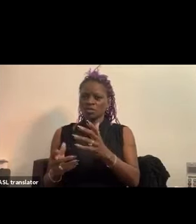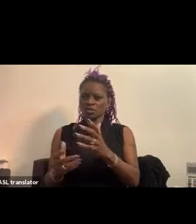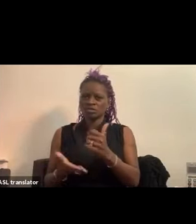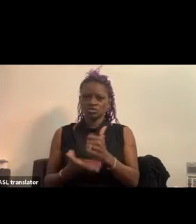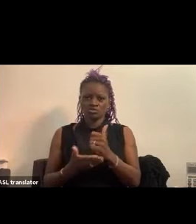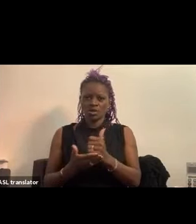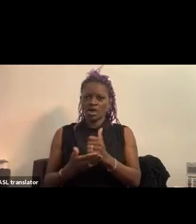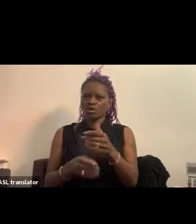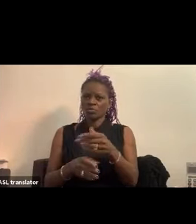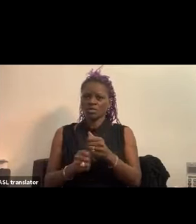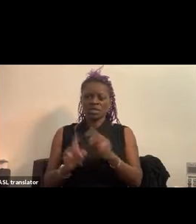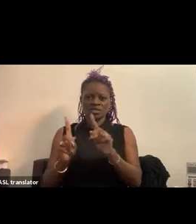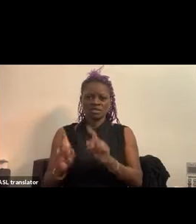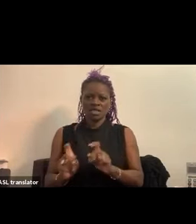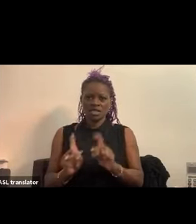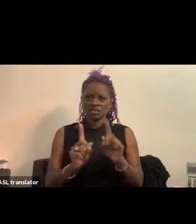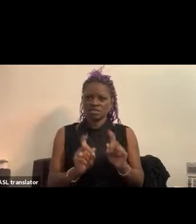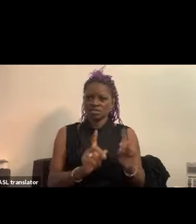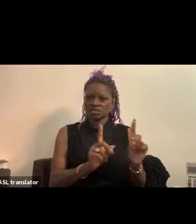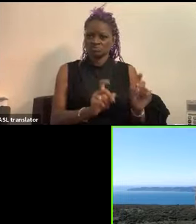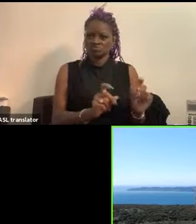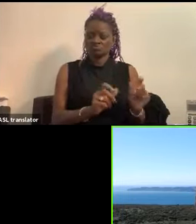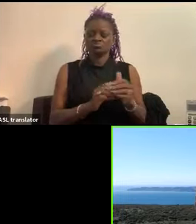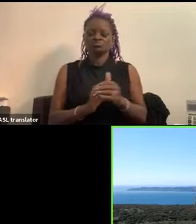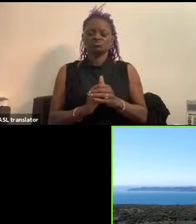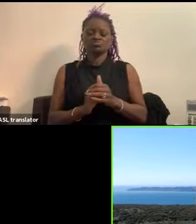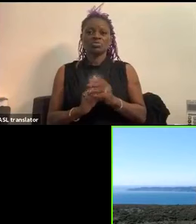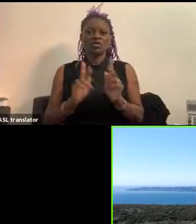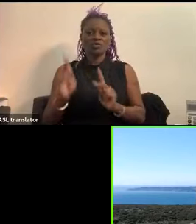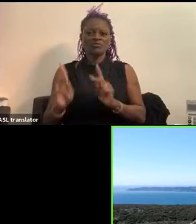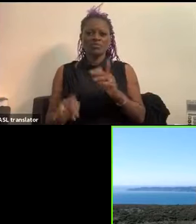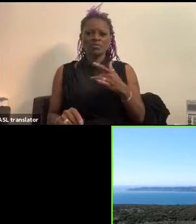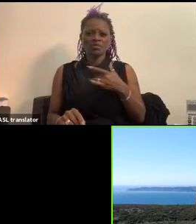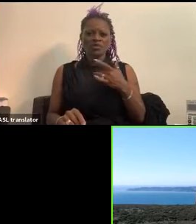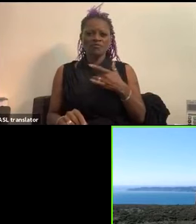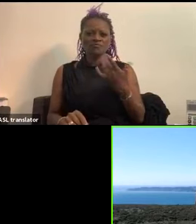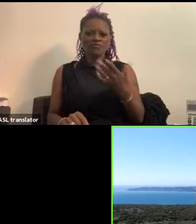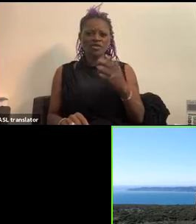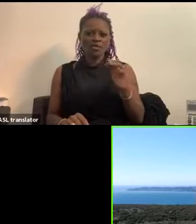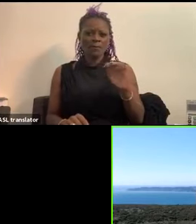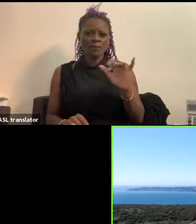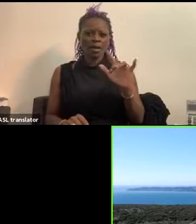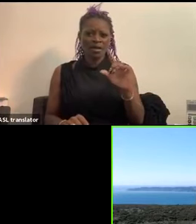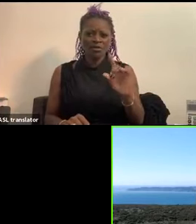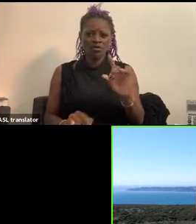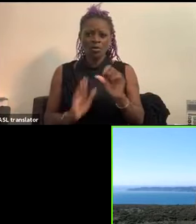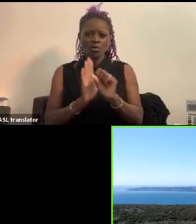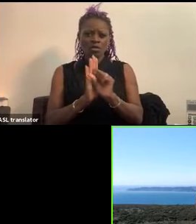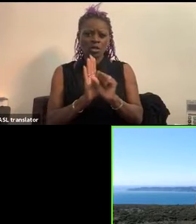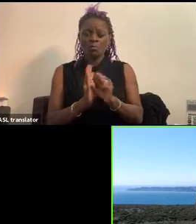I'd like to also stress that if people have very mild symptoms, they may think it's because of allergies or simply because of a cold.